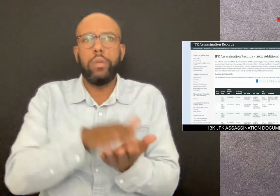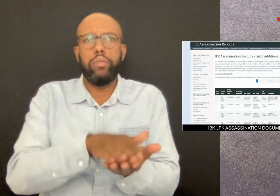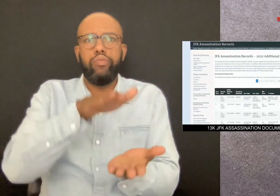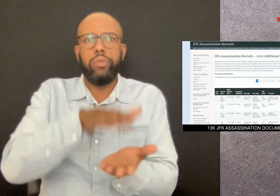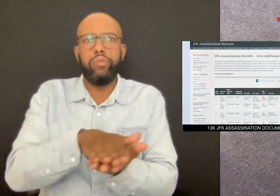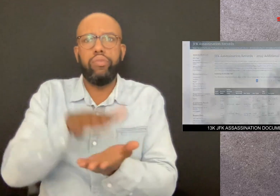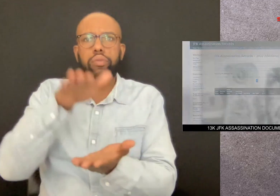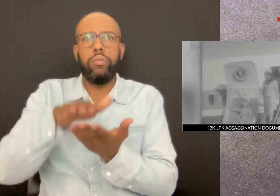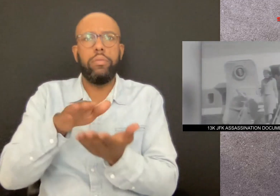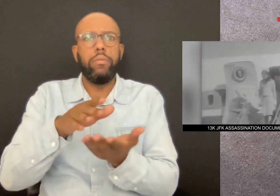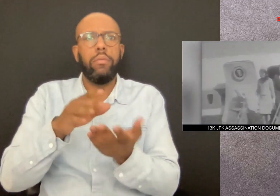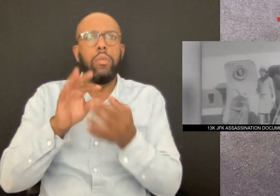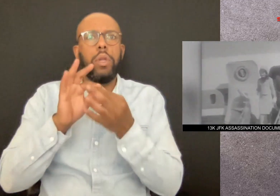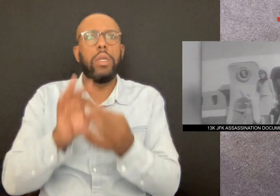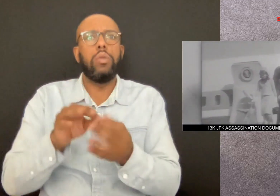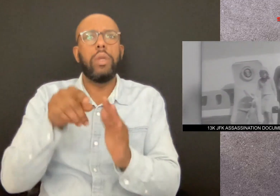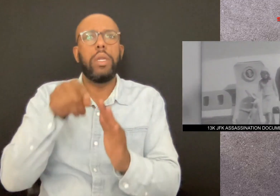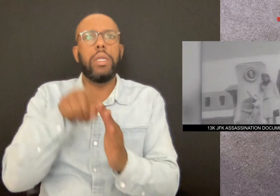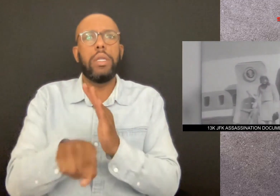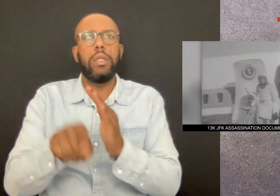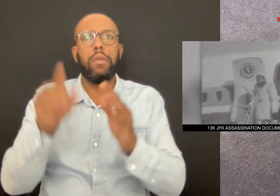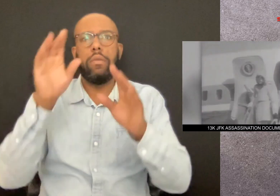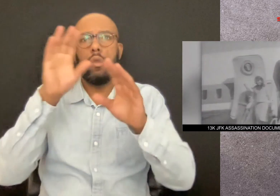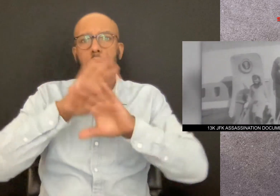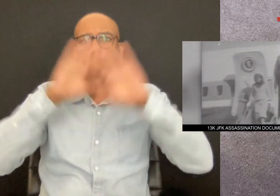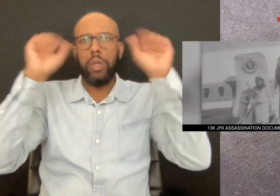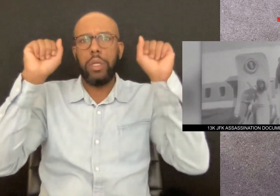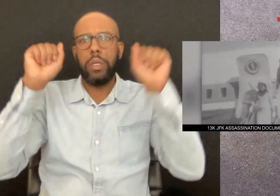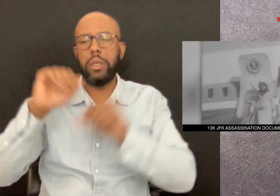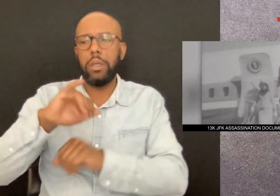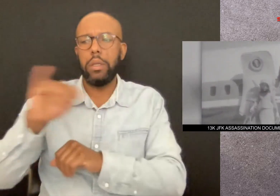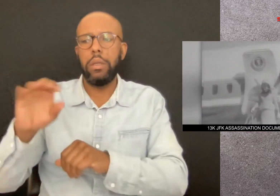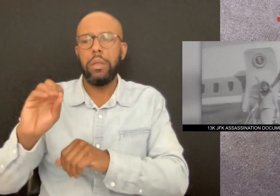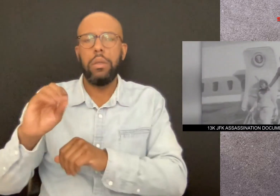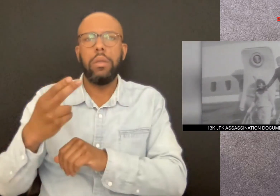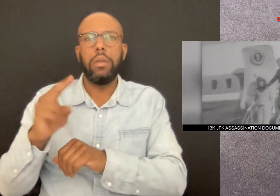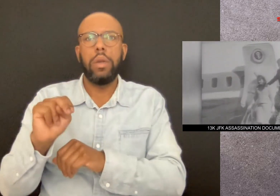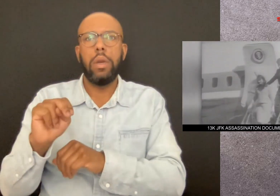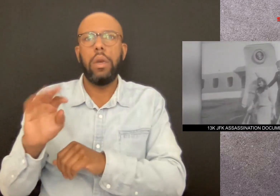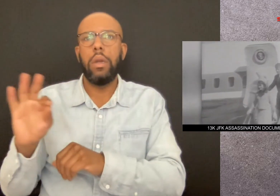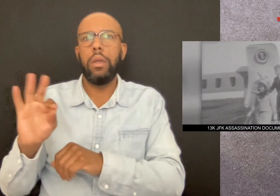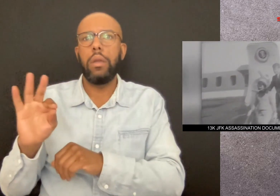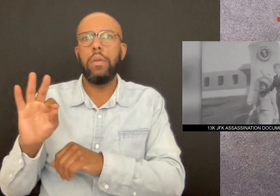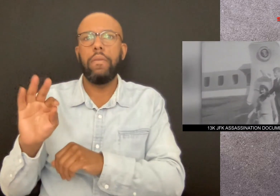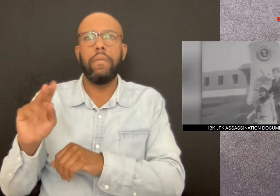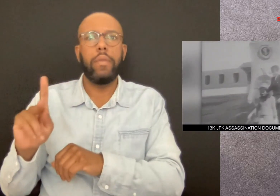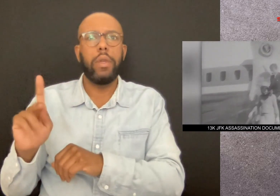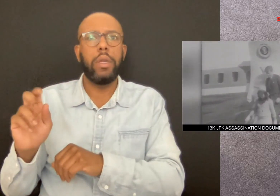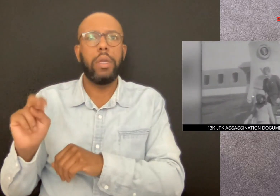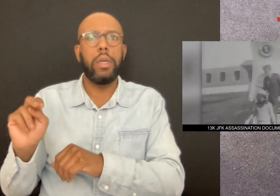the CIA says the agency has now released all of its documents involving the assassination